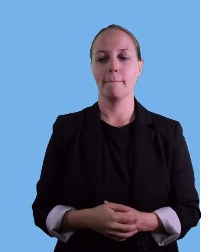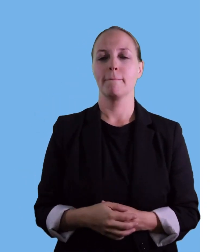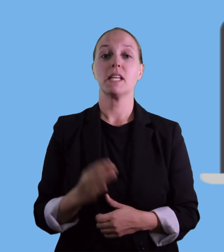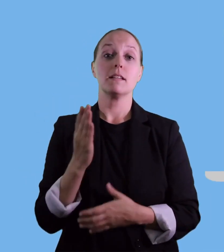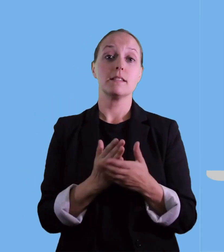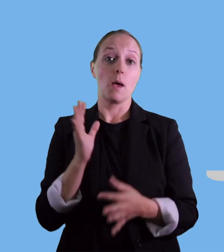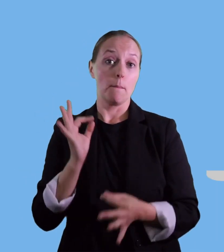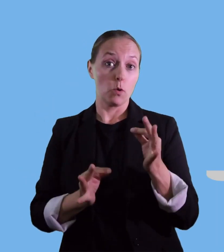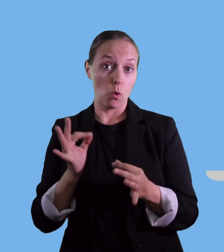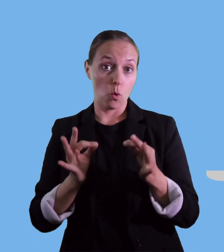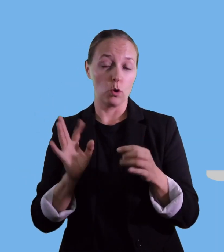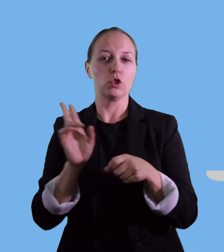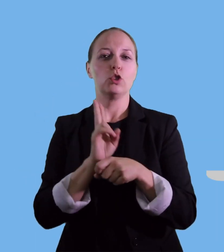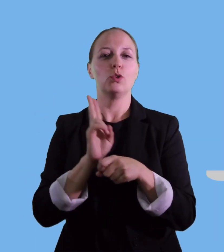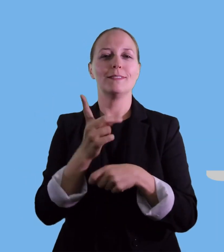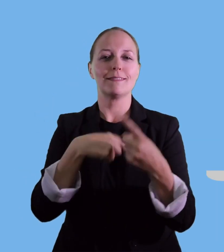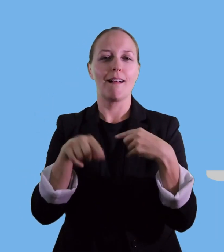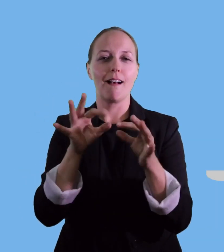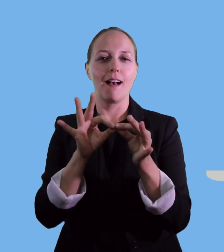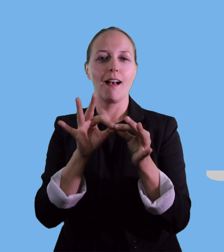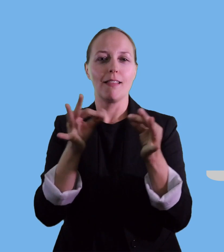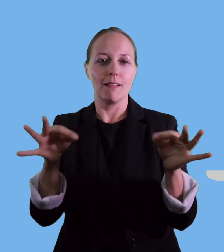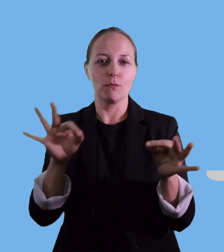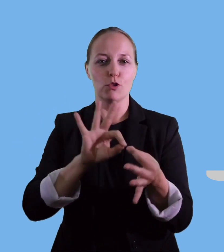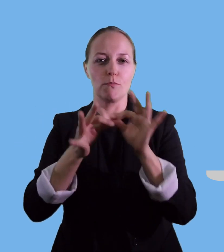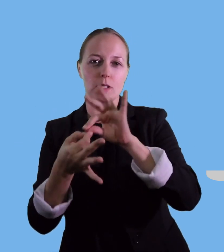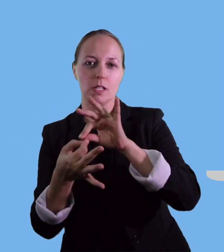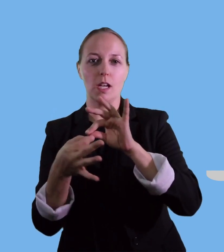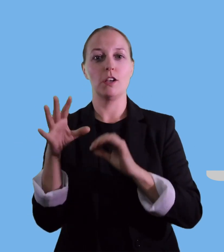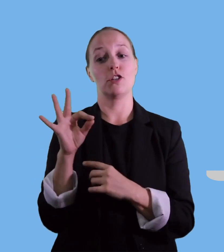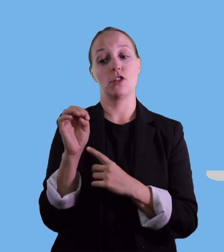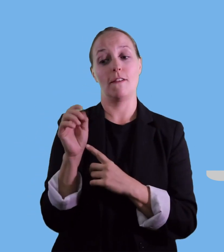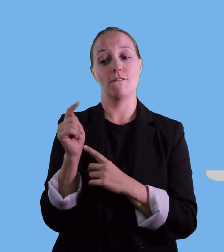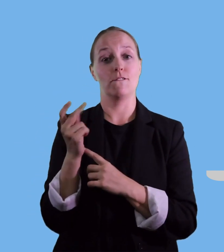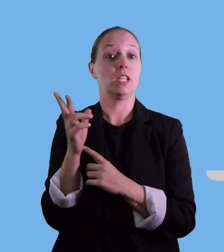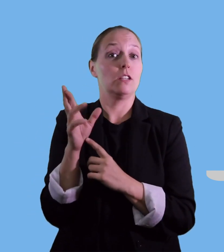Note that some courts may use Zoom's sign language interpretation feature.